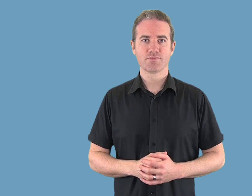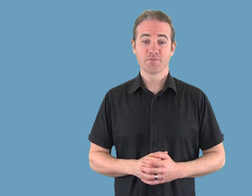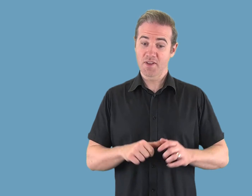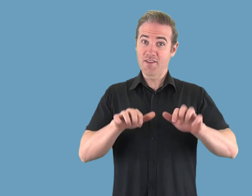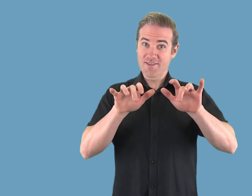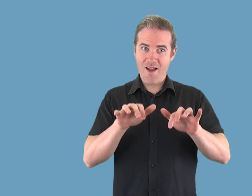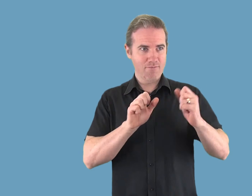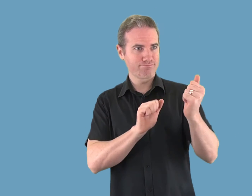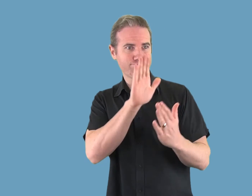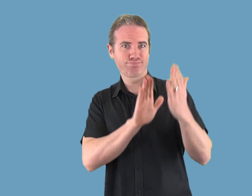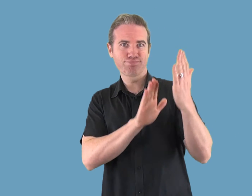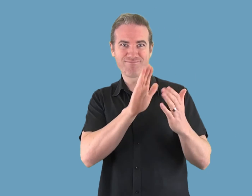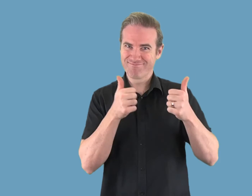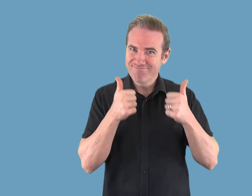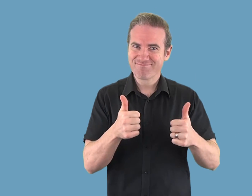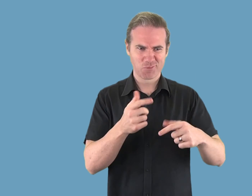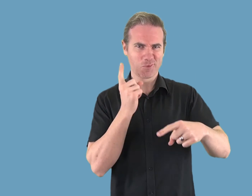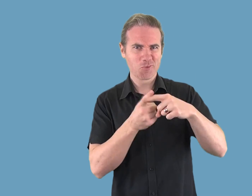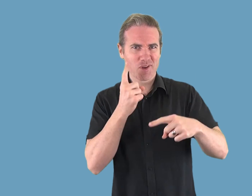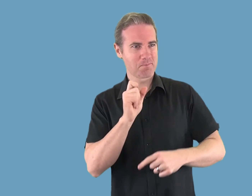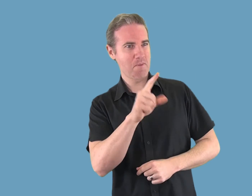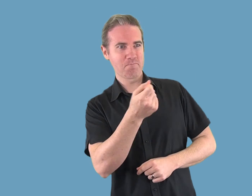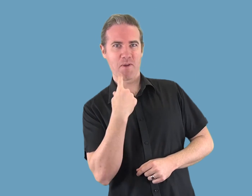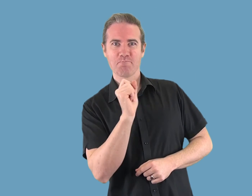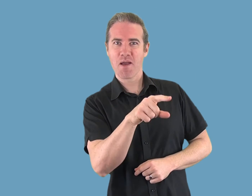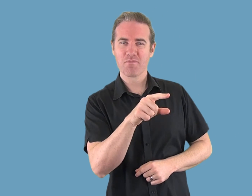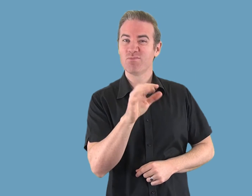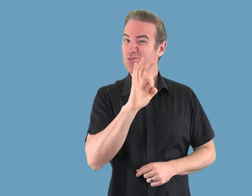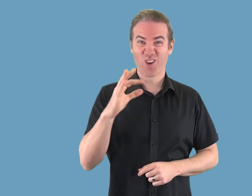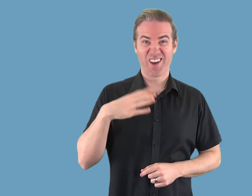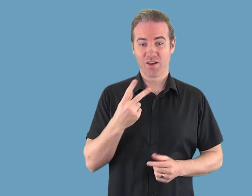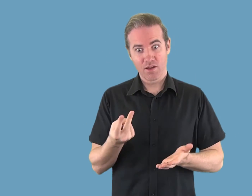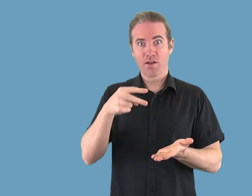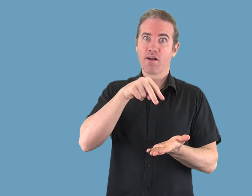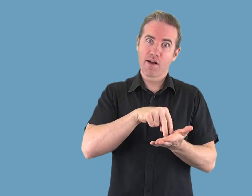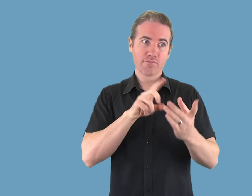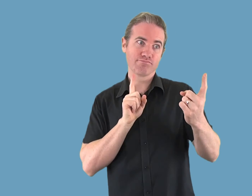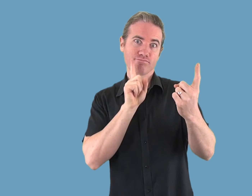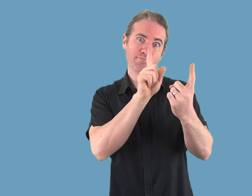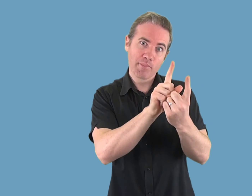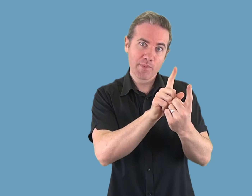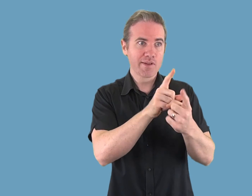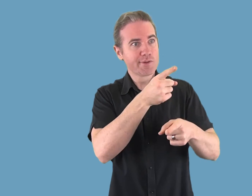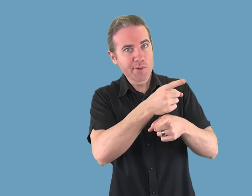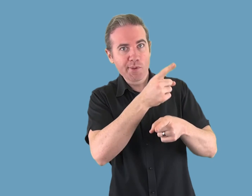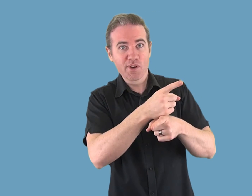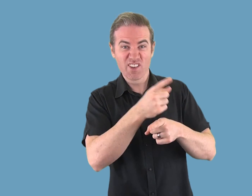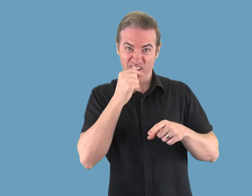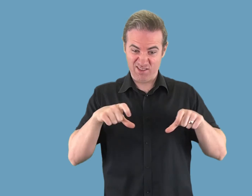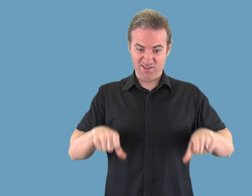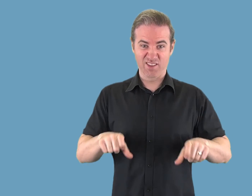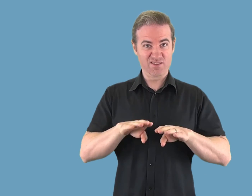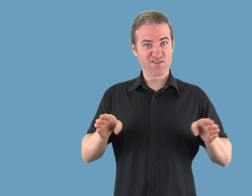Communicate quickly with co-workers without having to leave